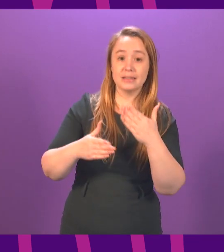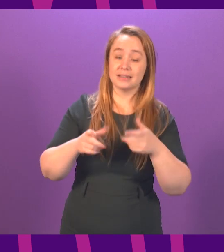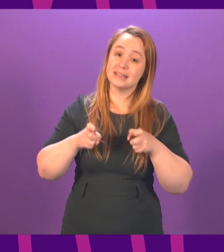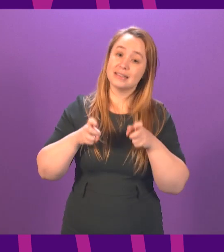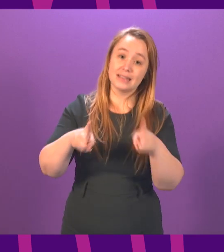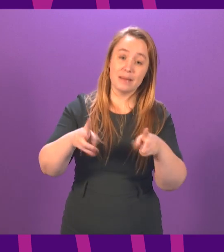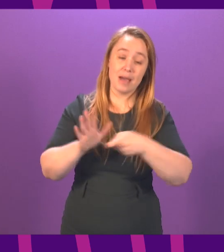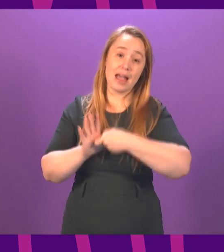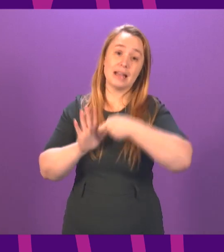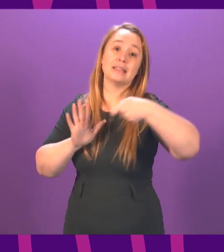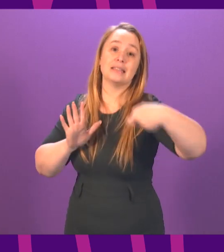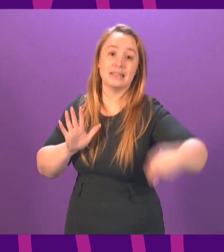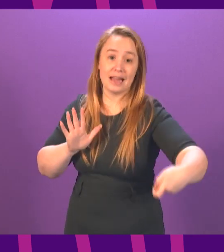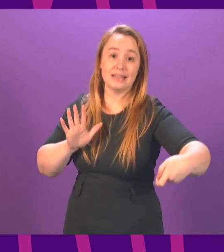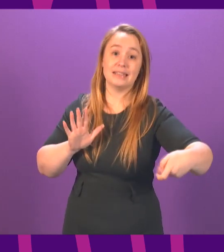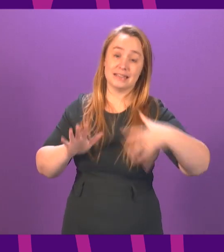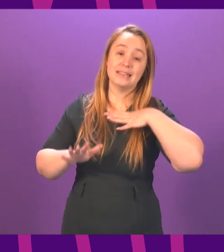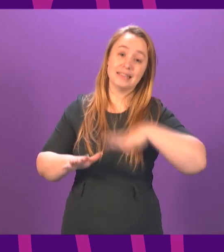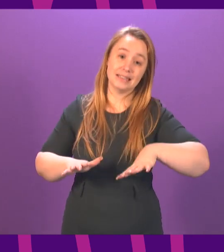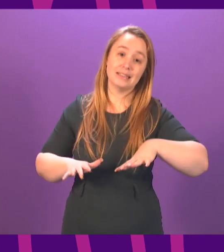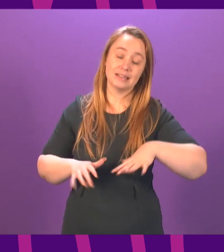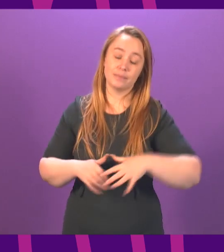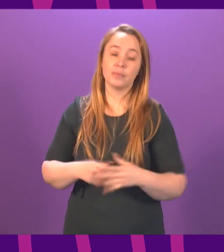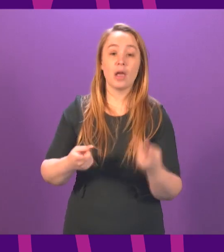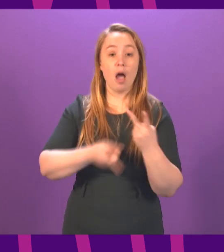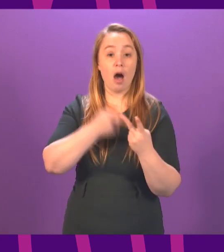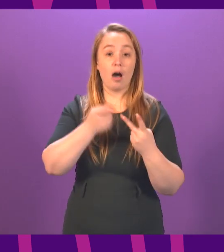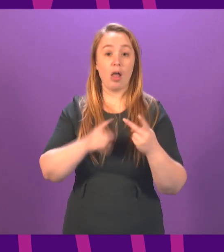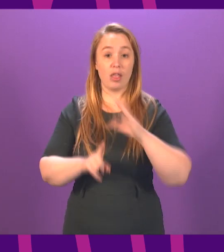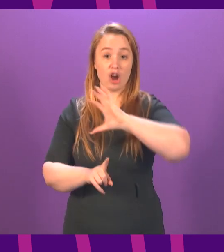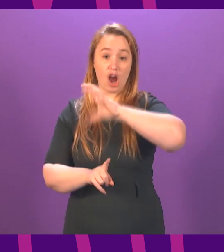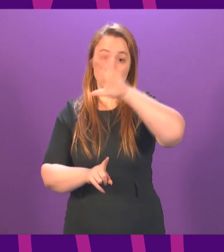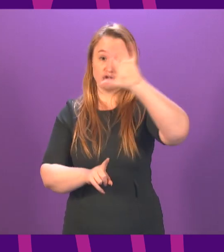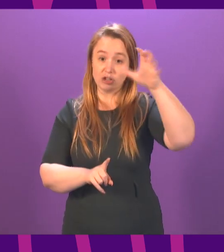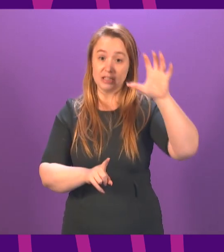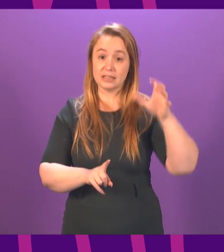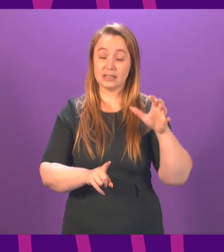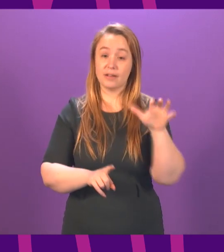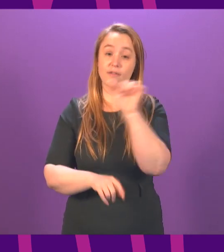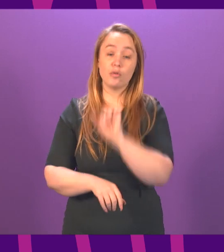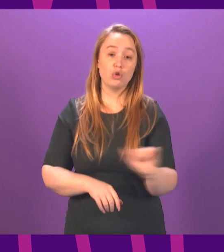for as long as it is necessary. Many other countries in other parts of Europe have already